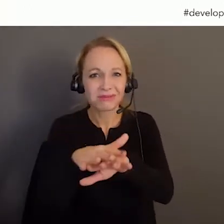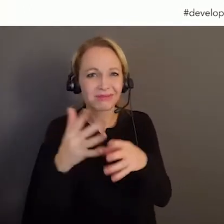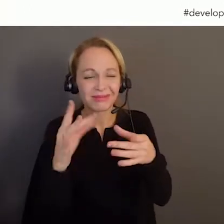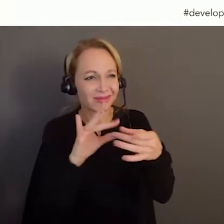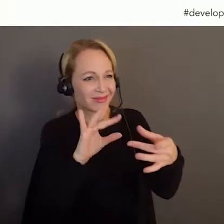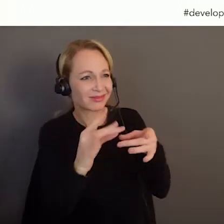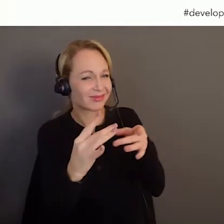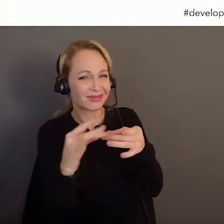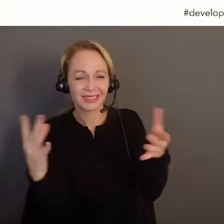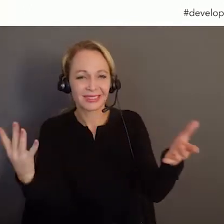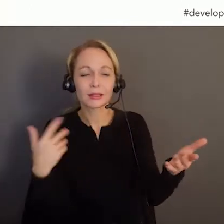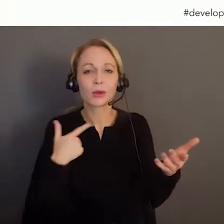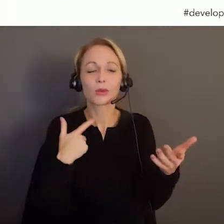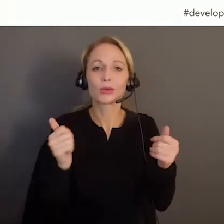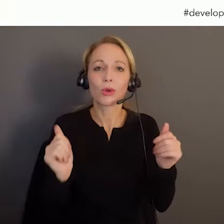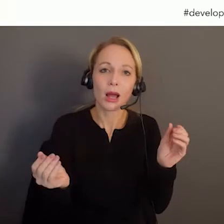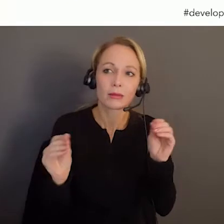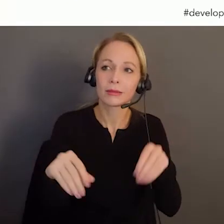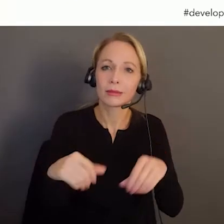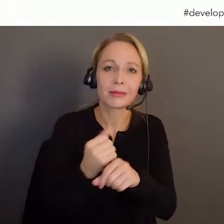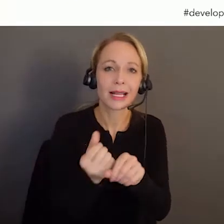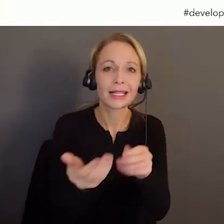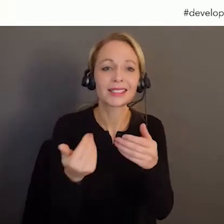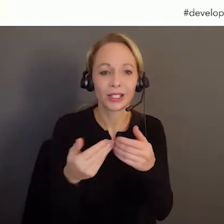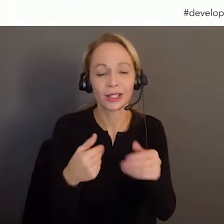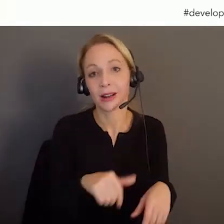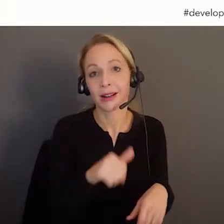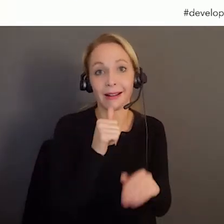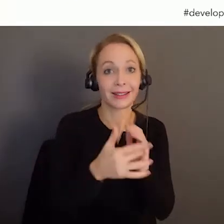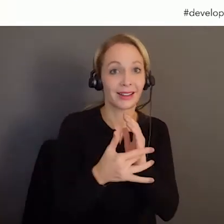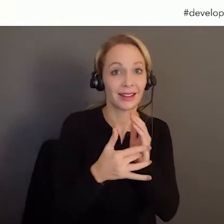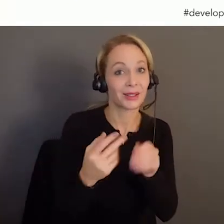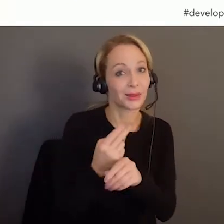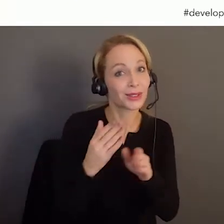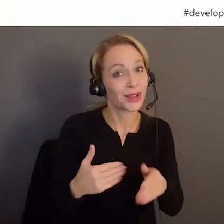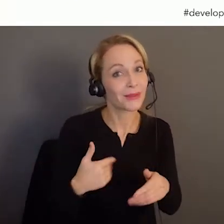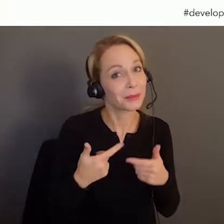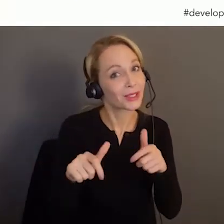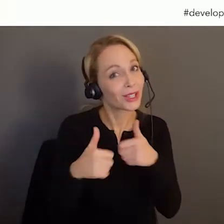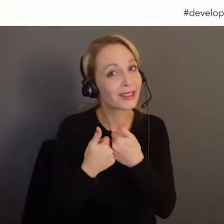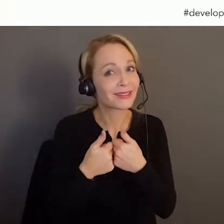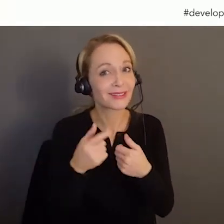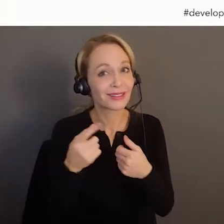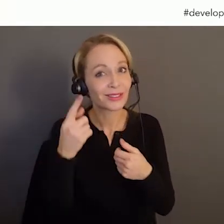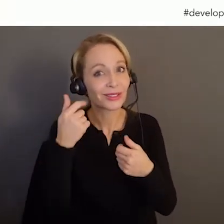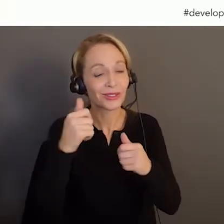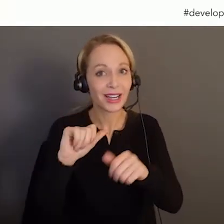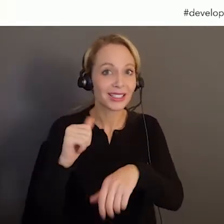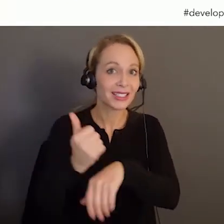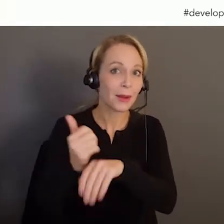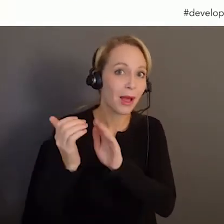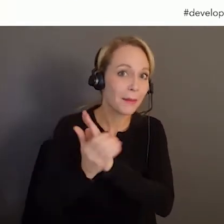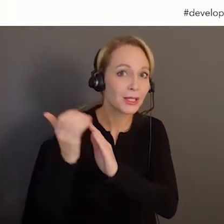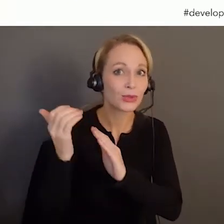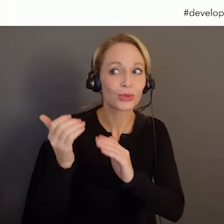WORK FLOW ACTIONS IS A WAY TO USE THAT EASIER. USERS HAVE A CHALLENGE TO SET UP AUTOMATIONS.